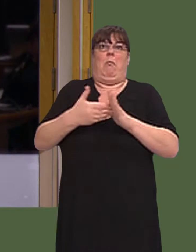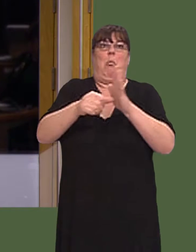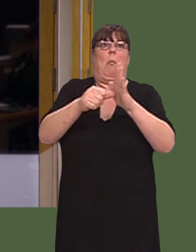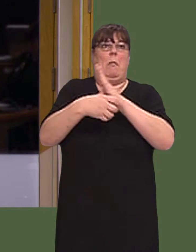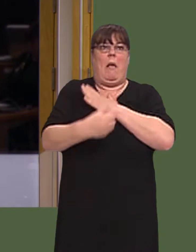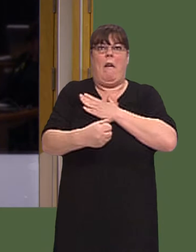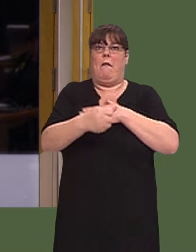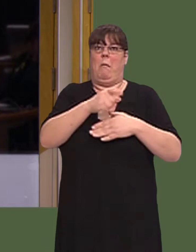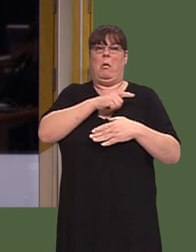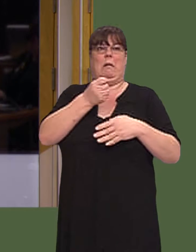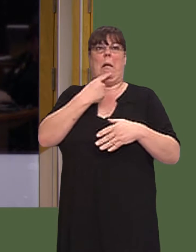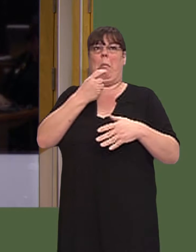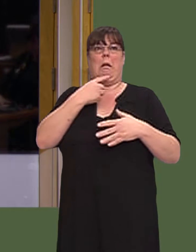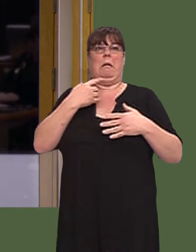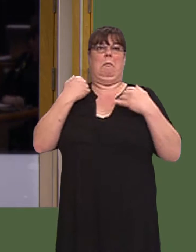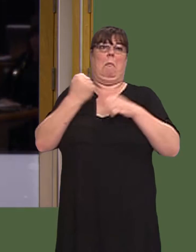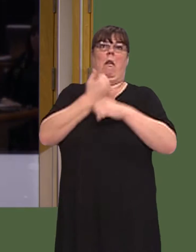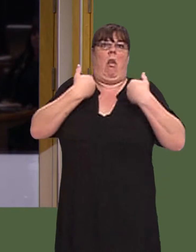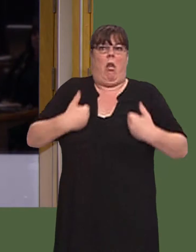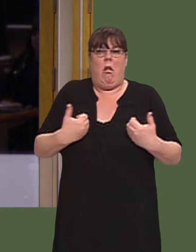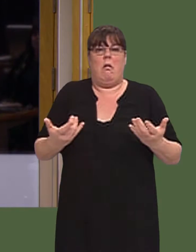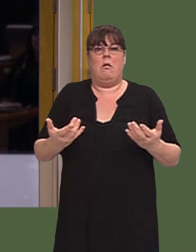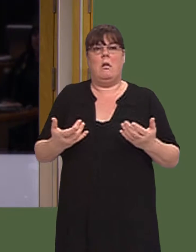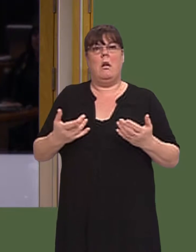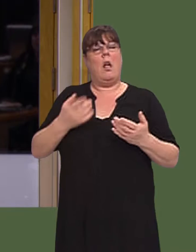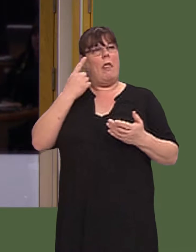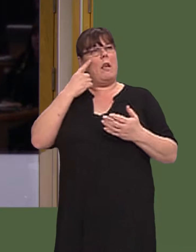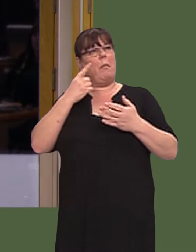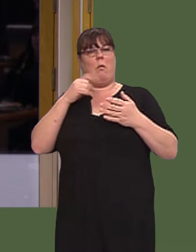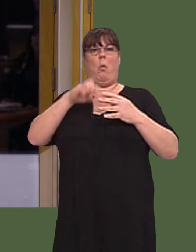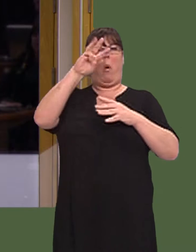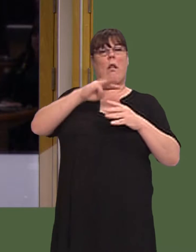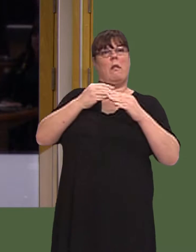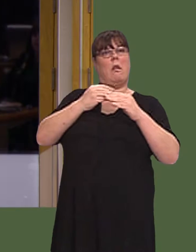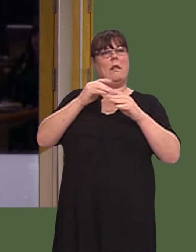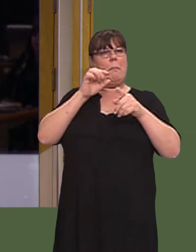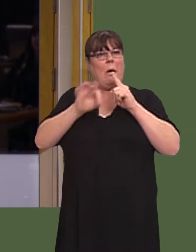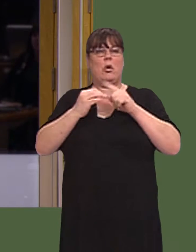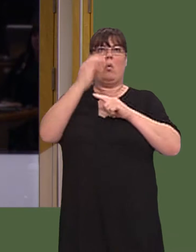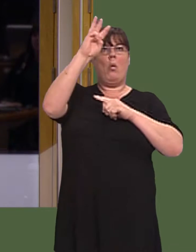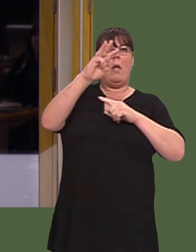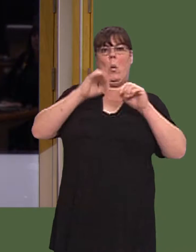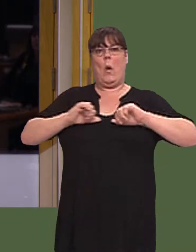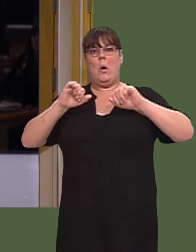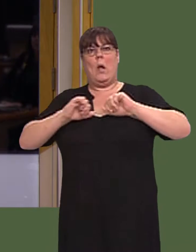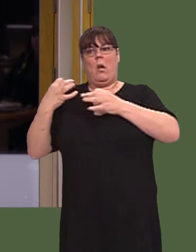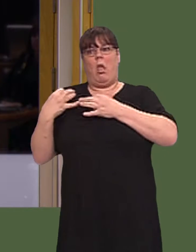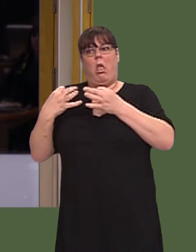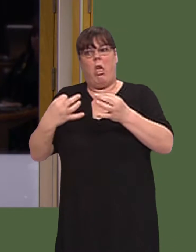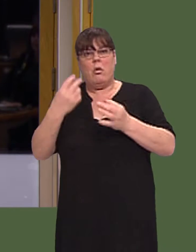Why is it that, in Walesóand north Wales, specificallyówe have to wait up to two years for these operations?